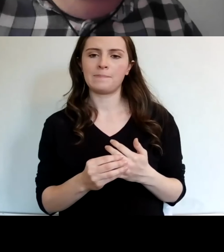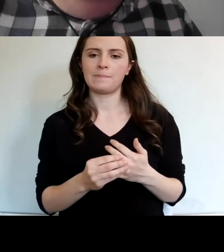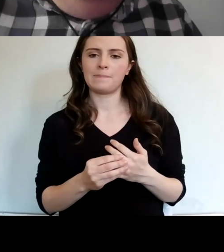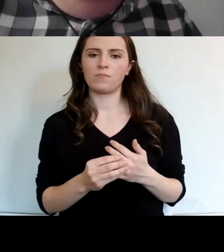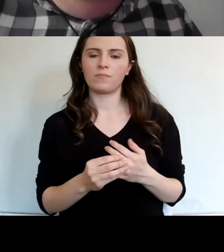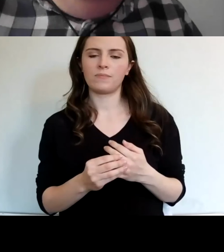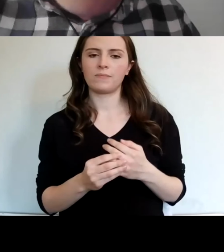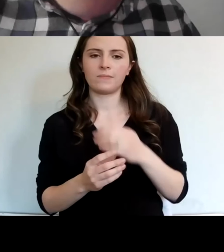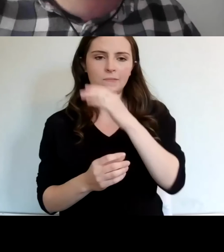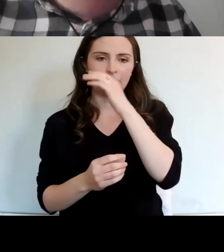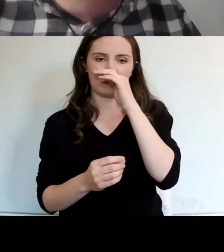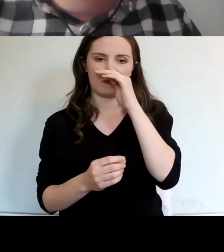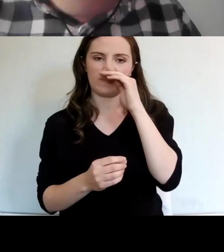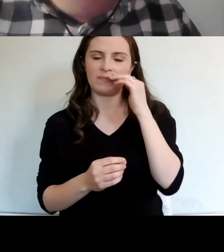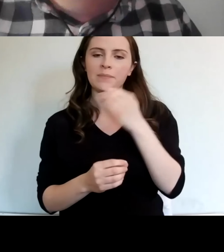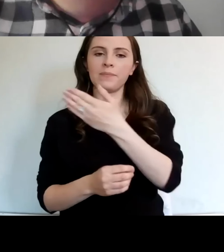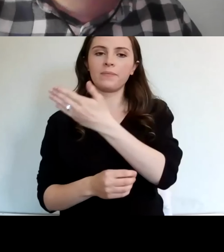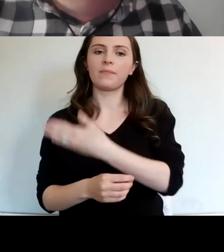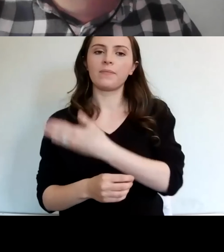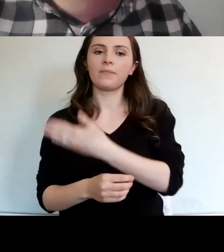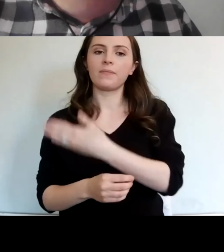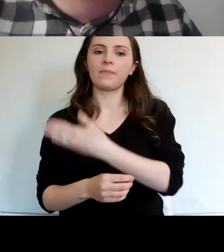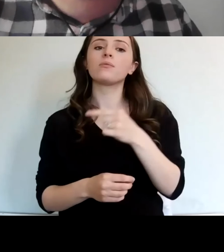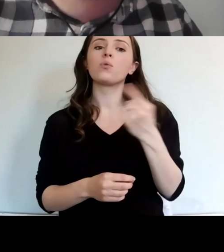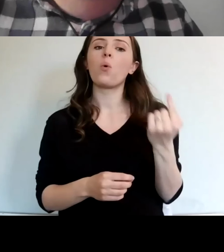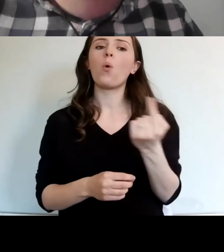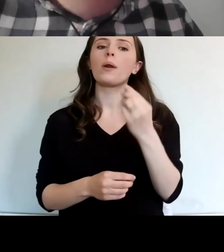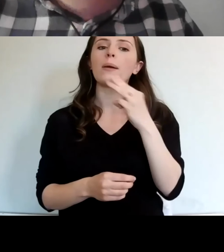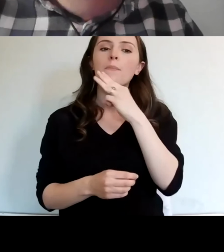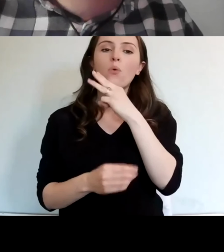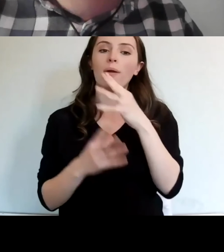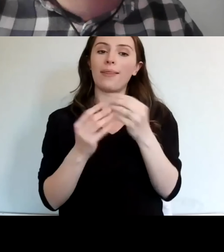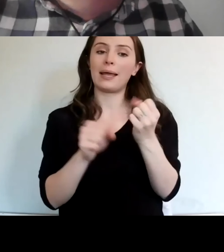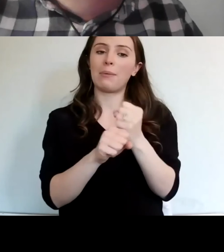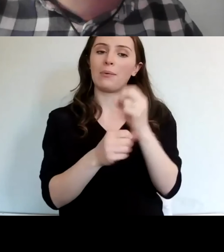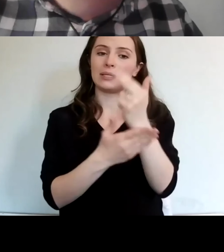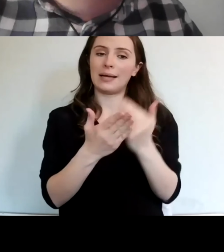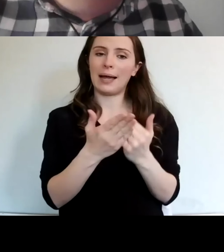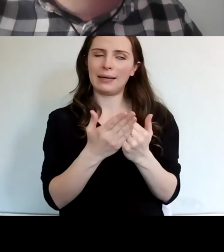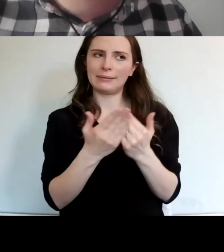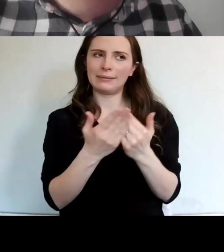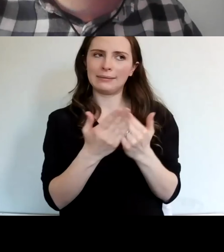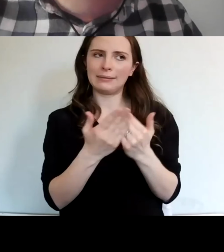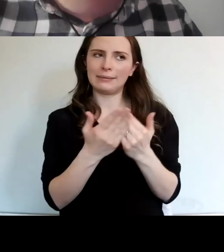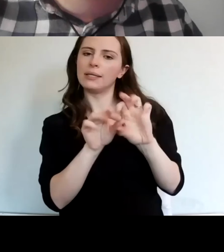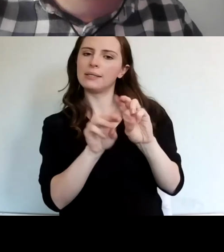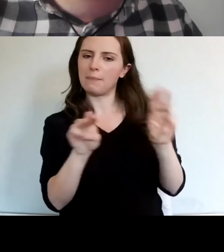"The only important thing about design is how it relates to people." That's a quote from Victor Papenek